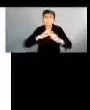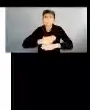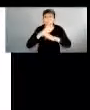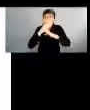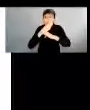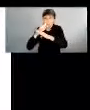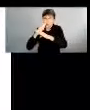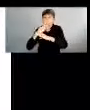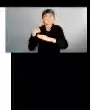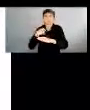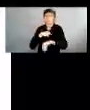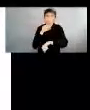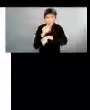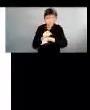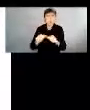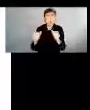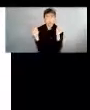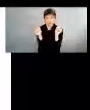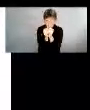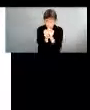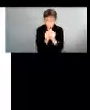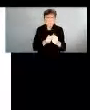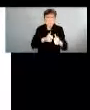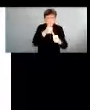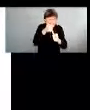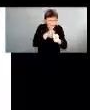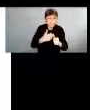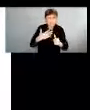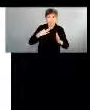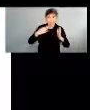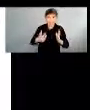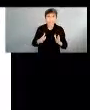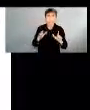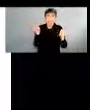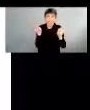a more one-size-fits-one way. We acknowledge that we still have a lot of work to do on